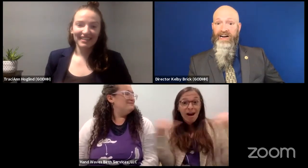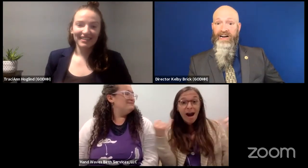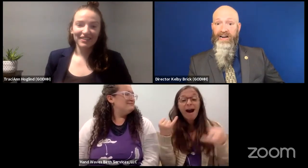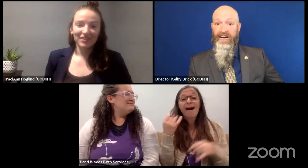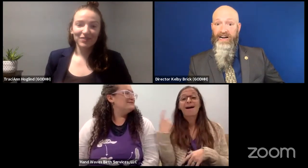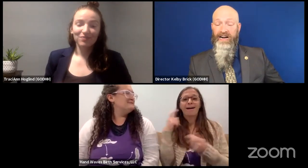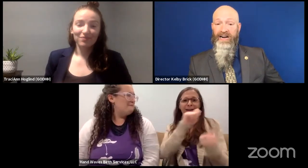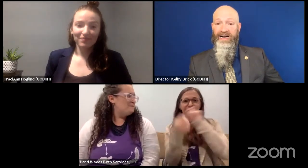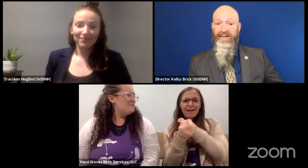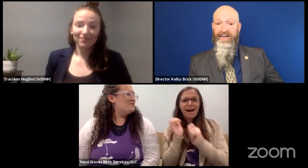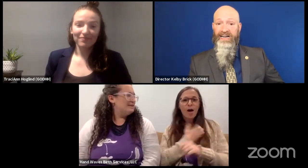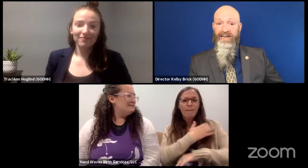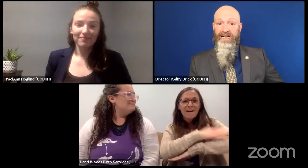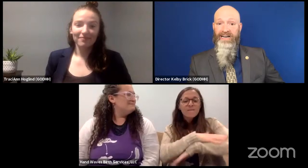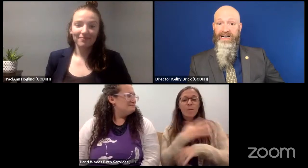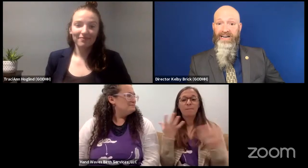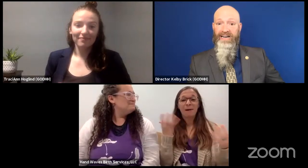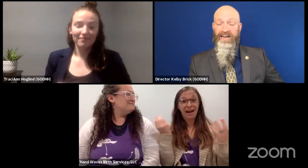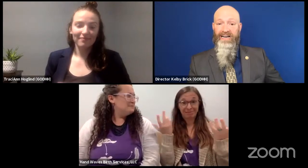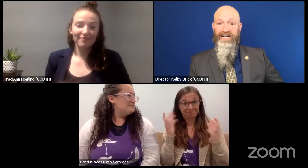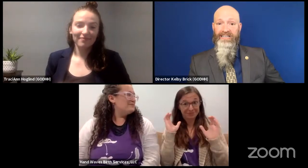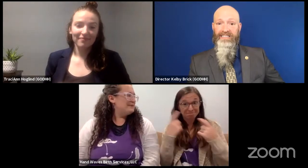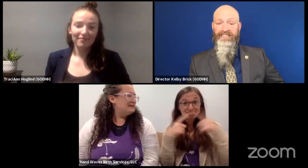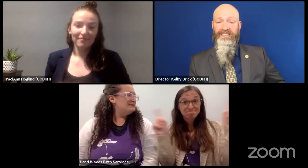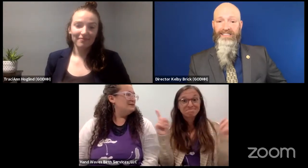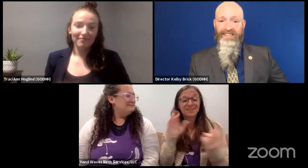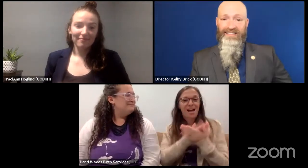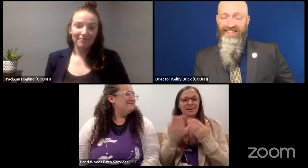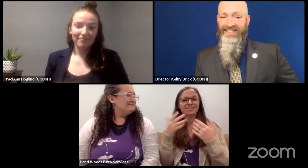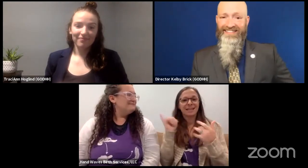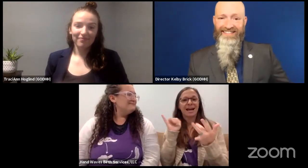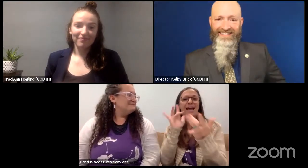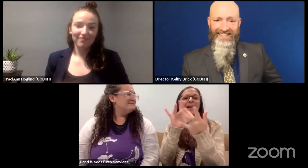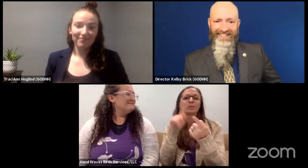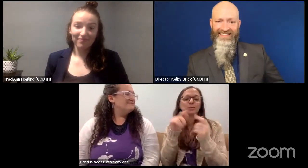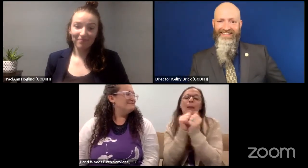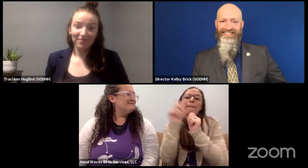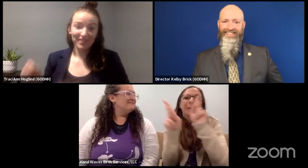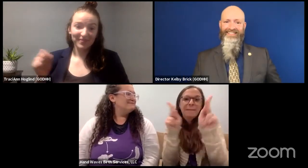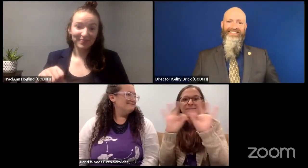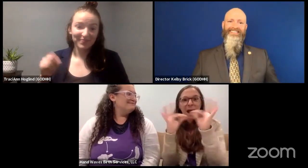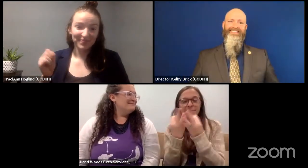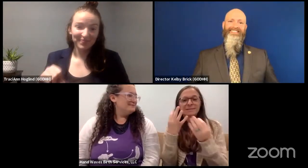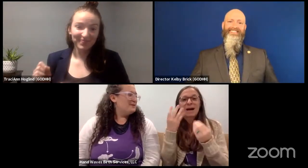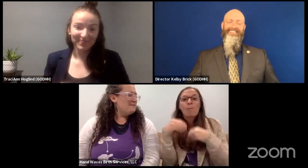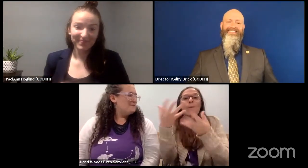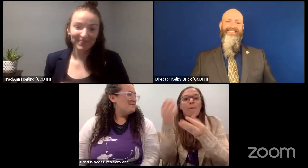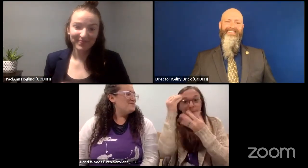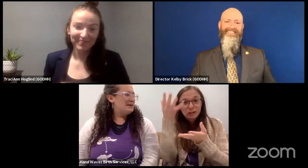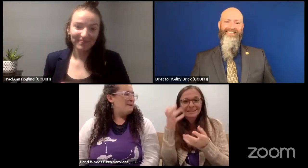to expand our influence and move things online. It's been successful. We're able to connect